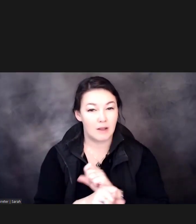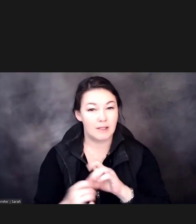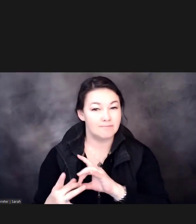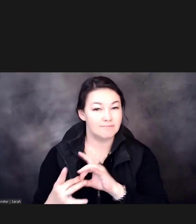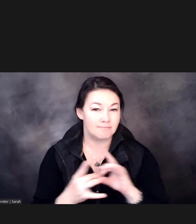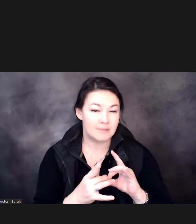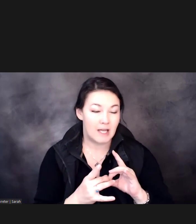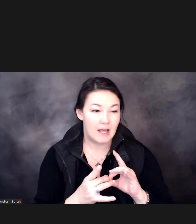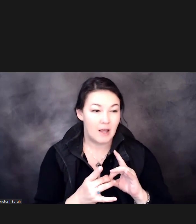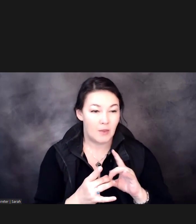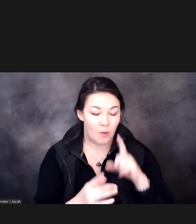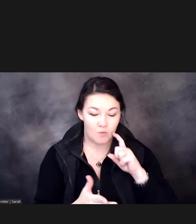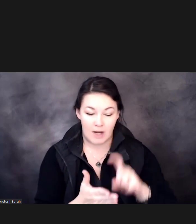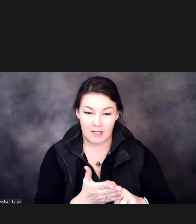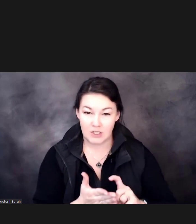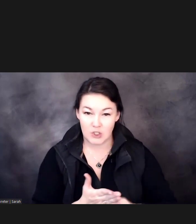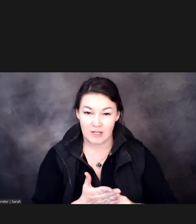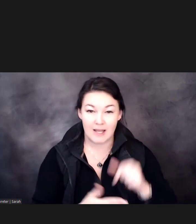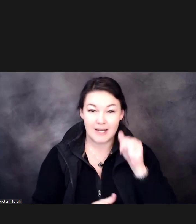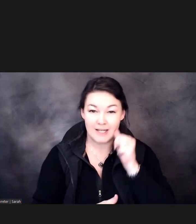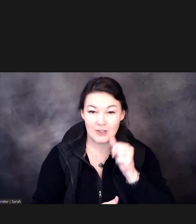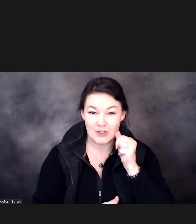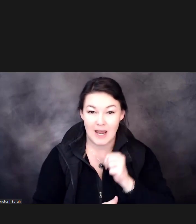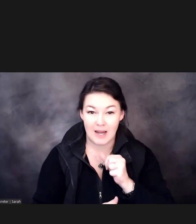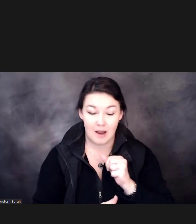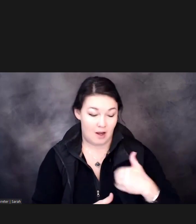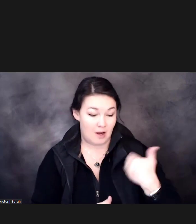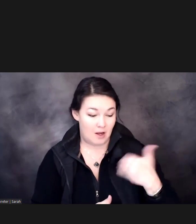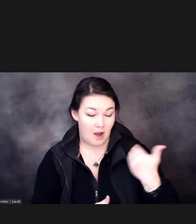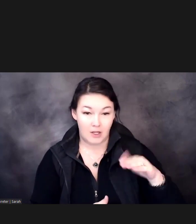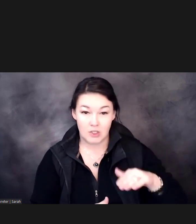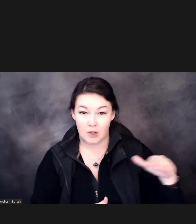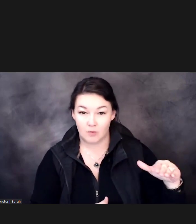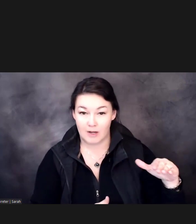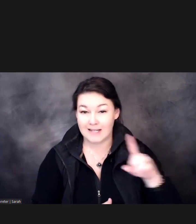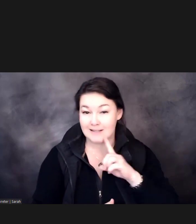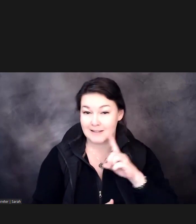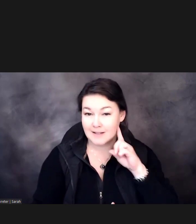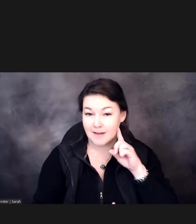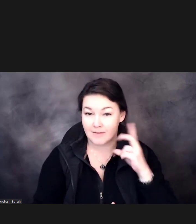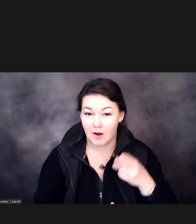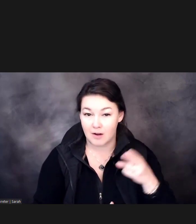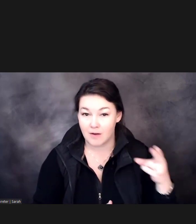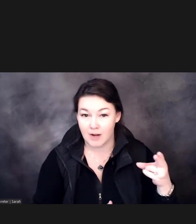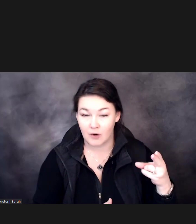each day, young children who are deaf or hard of hearing are being